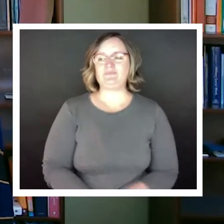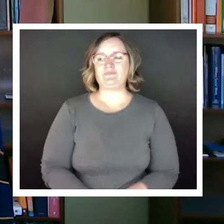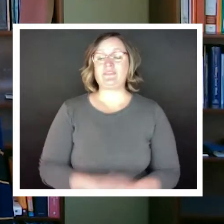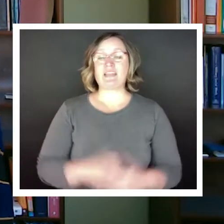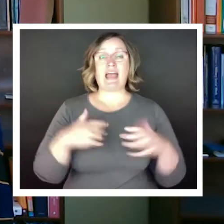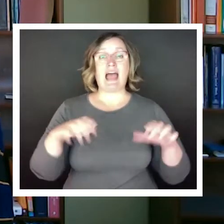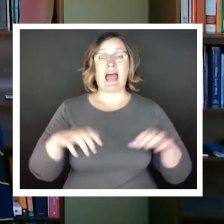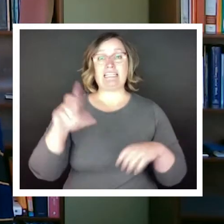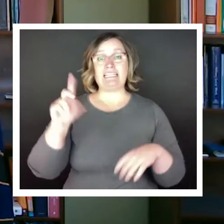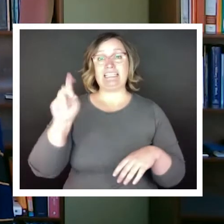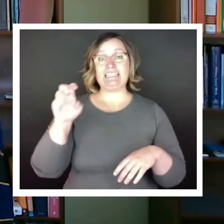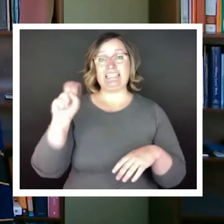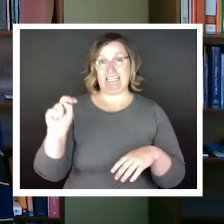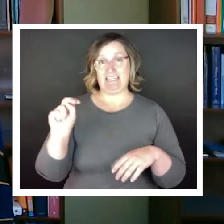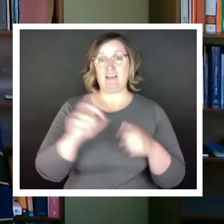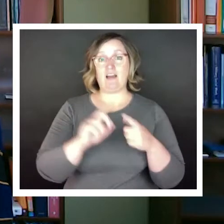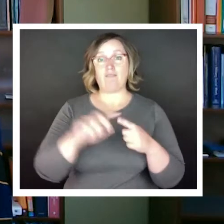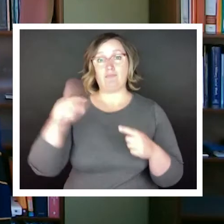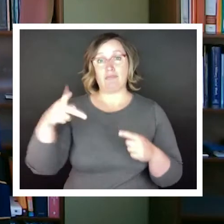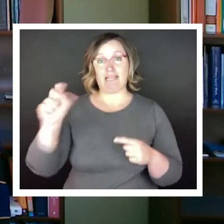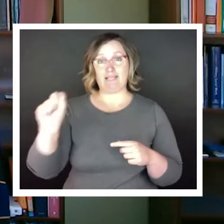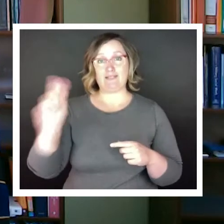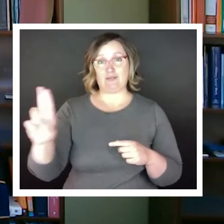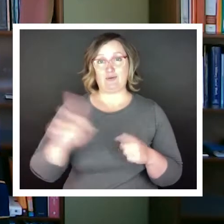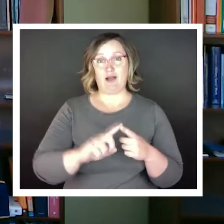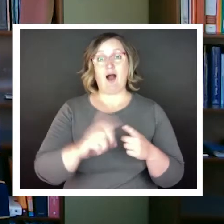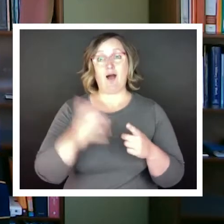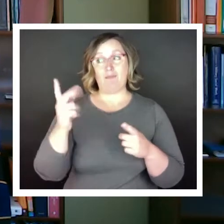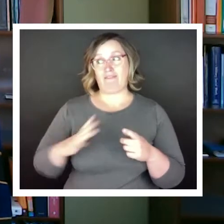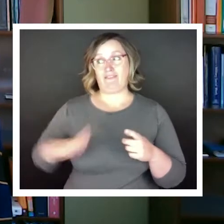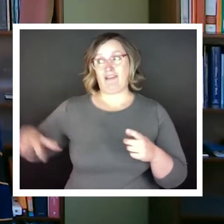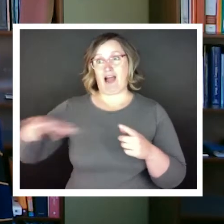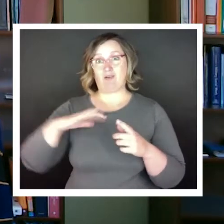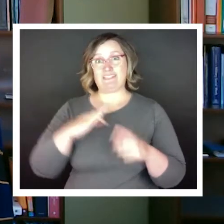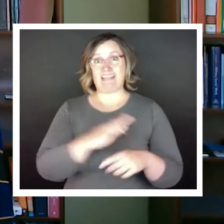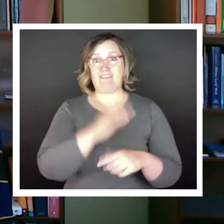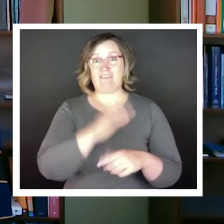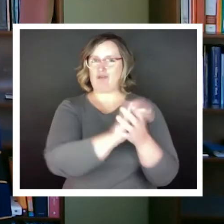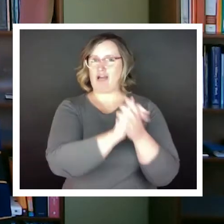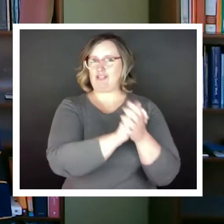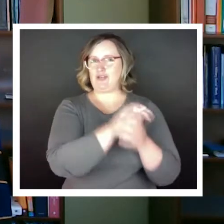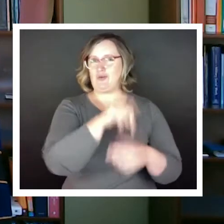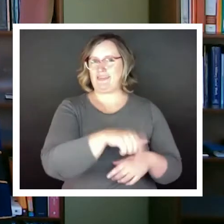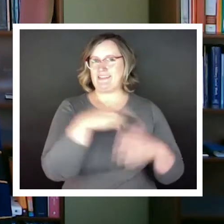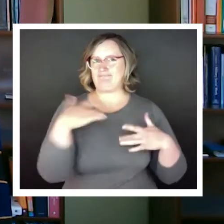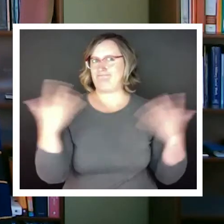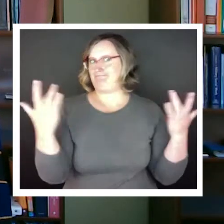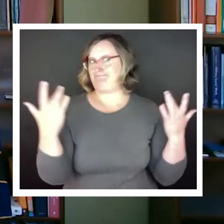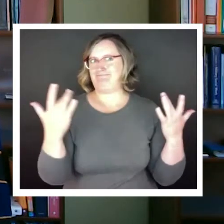And on behalf of our faculty and staff, I congratulate you on this momentous occasion. You have chosen a rewarding profession rooted